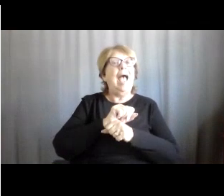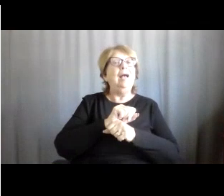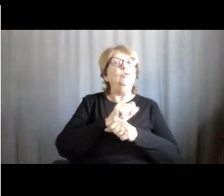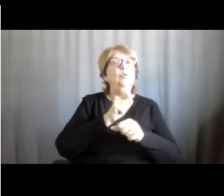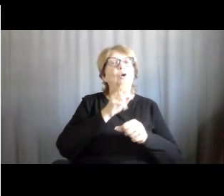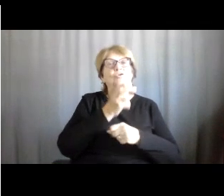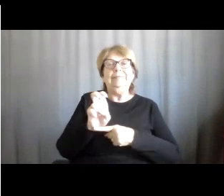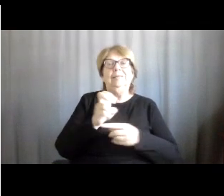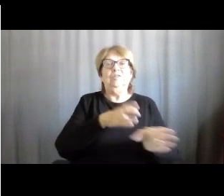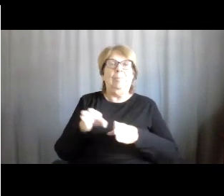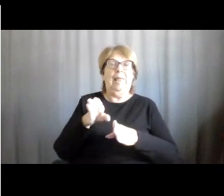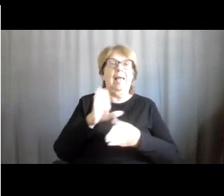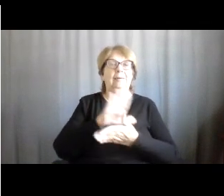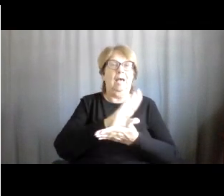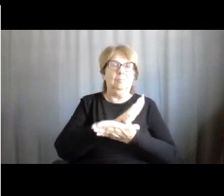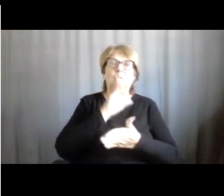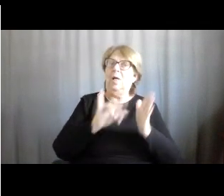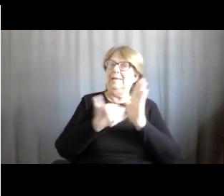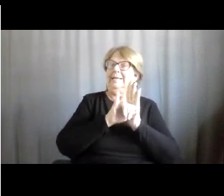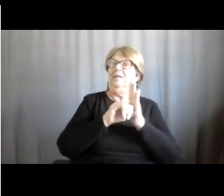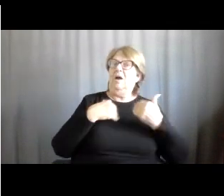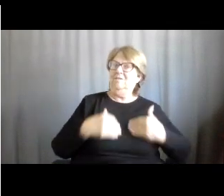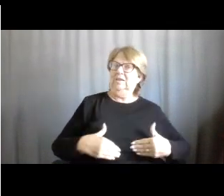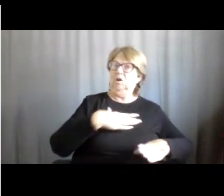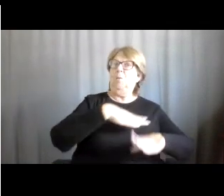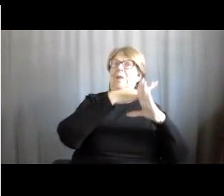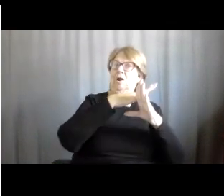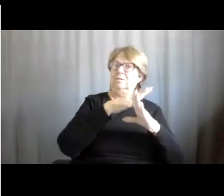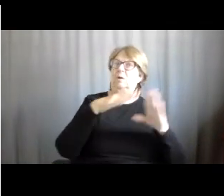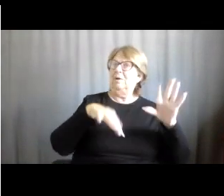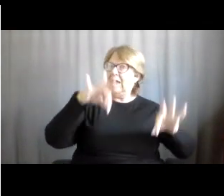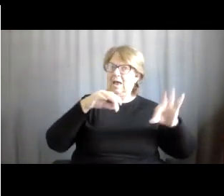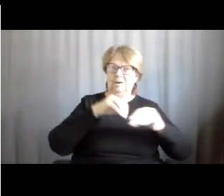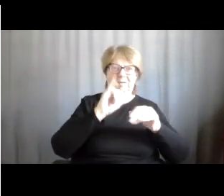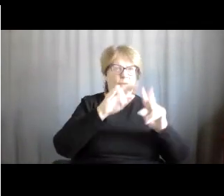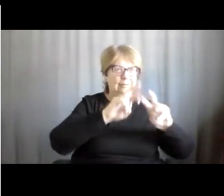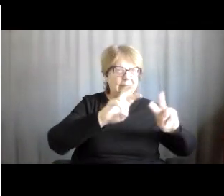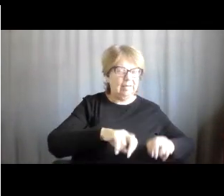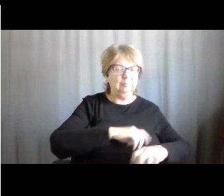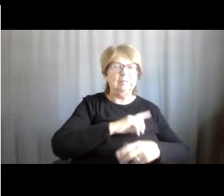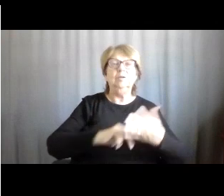identify the physical barriers found in our assessments, create and prioritize projects,